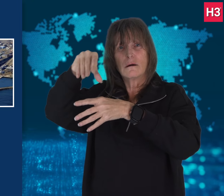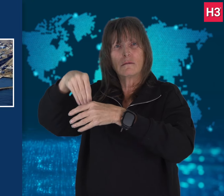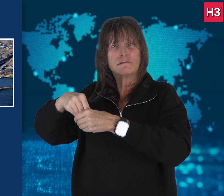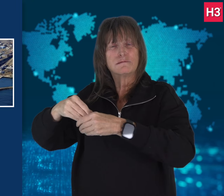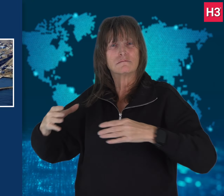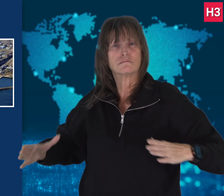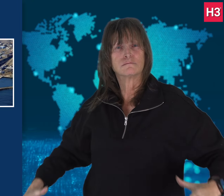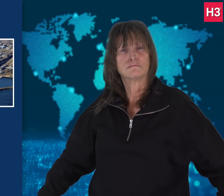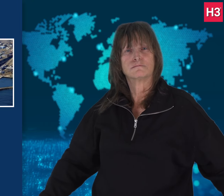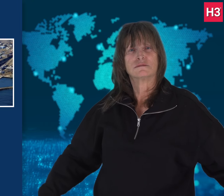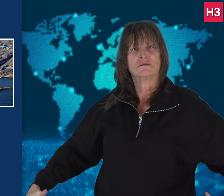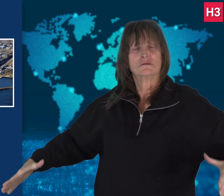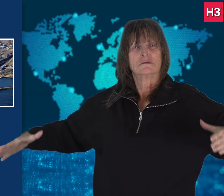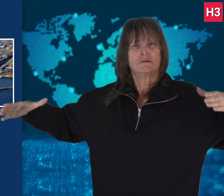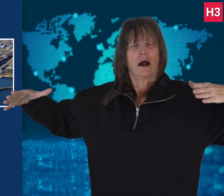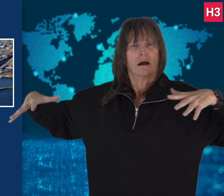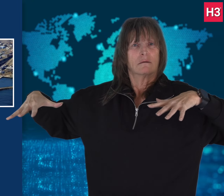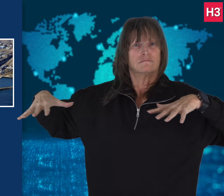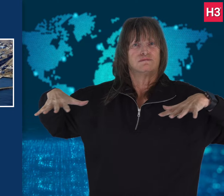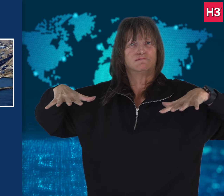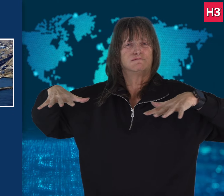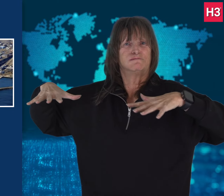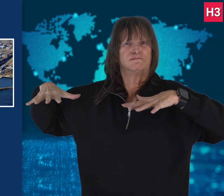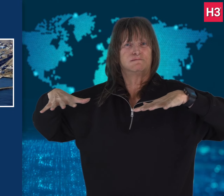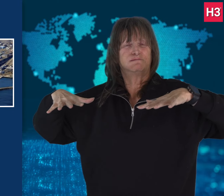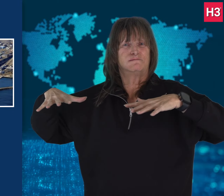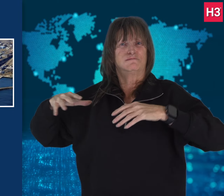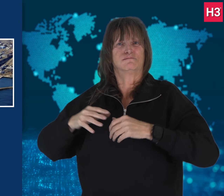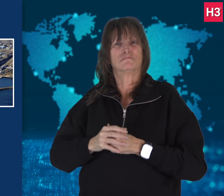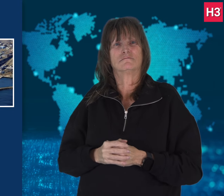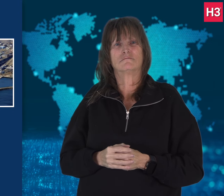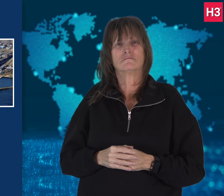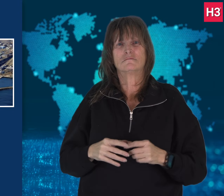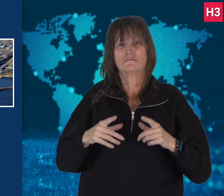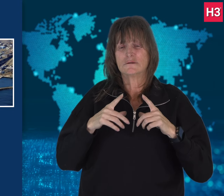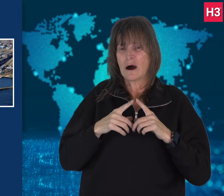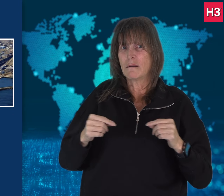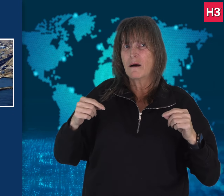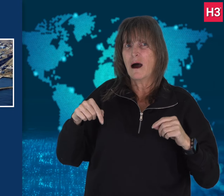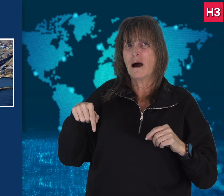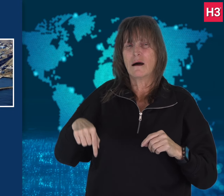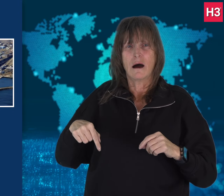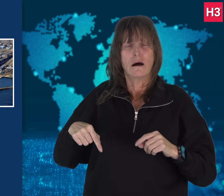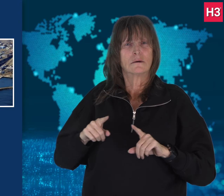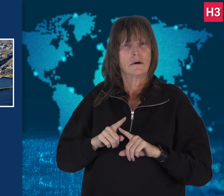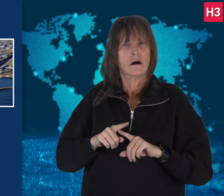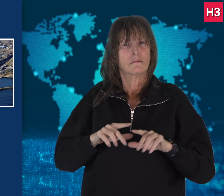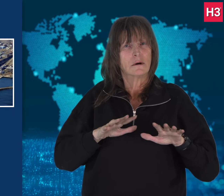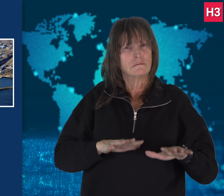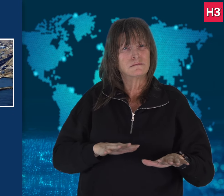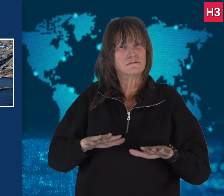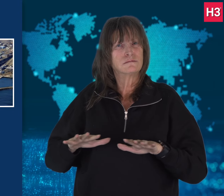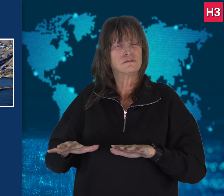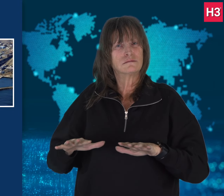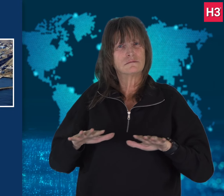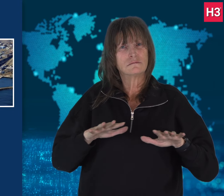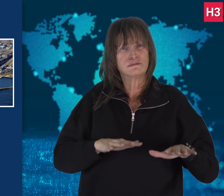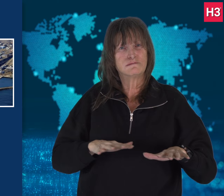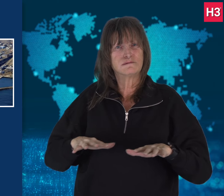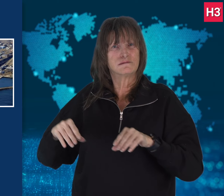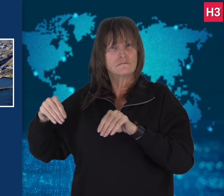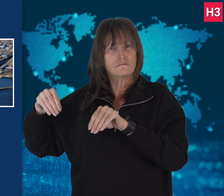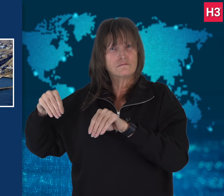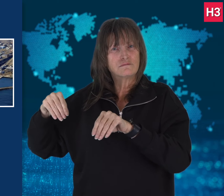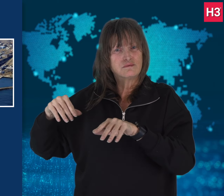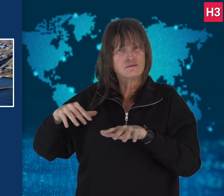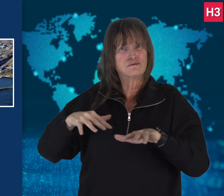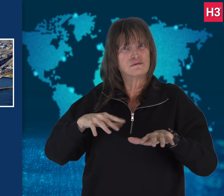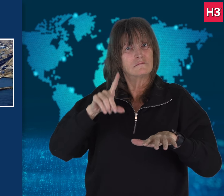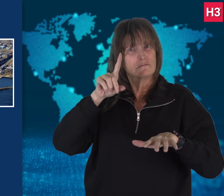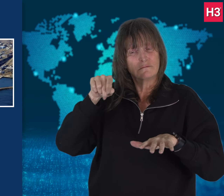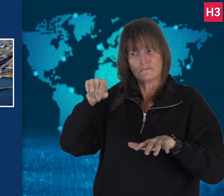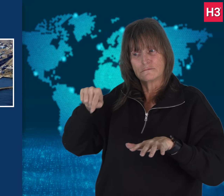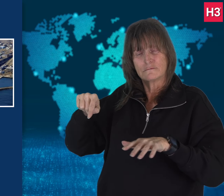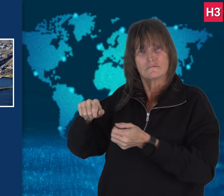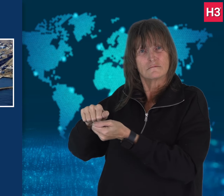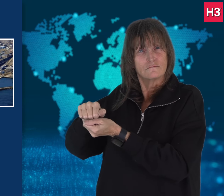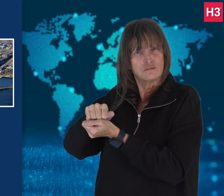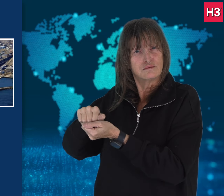released it into the ocean after diluting it. Japan and the International